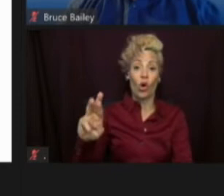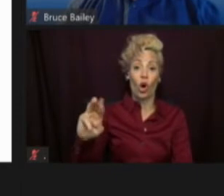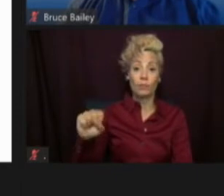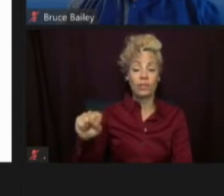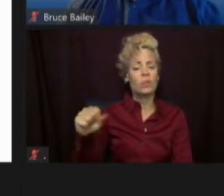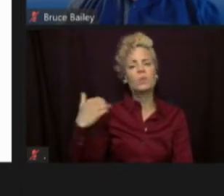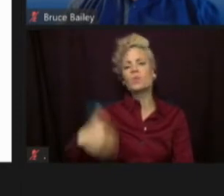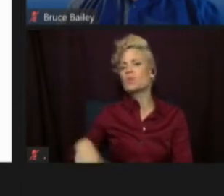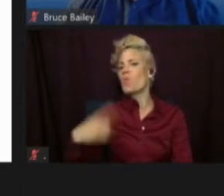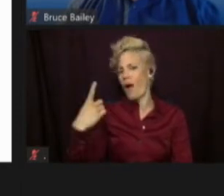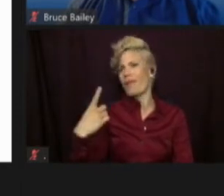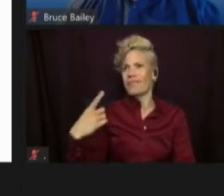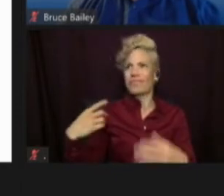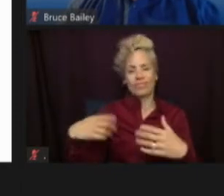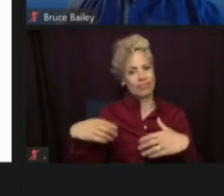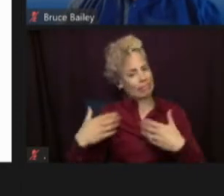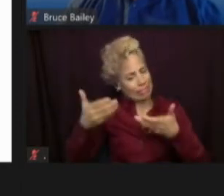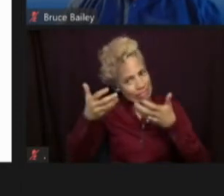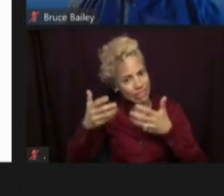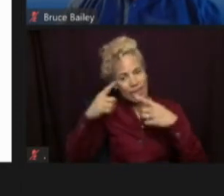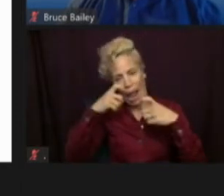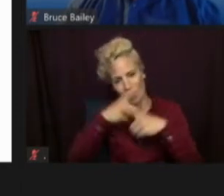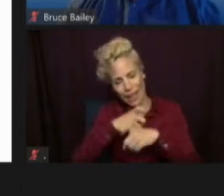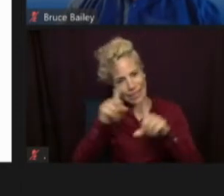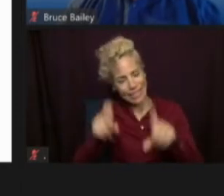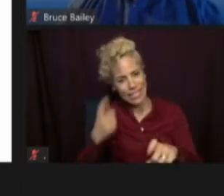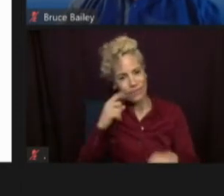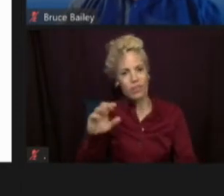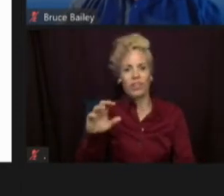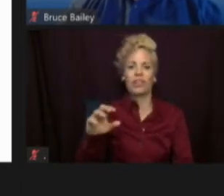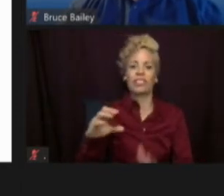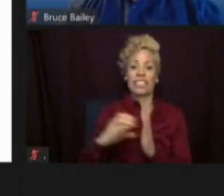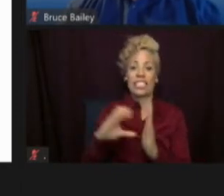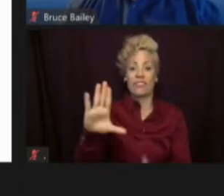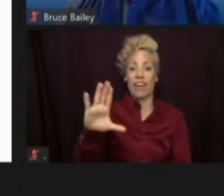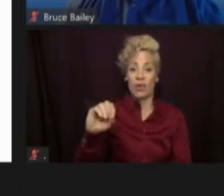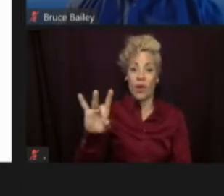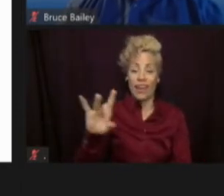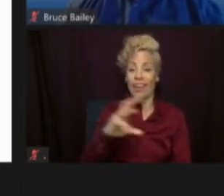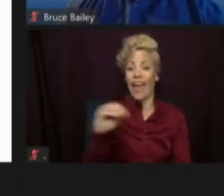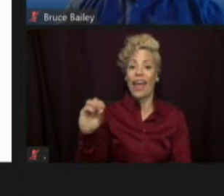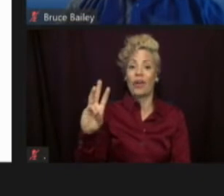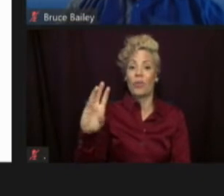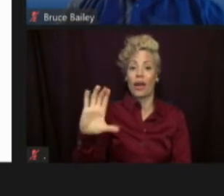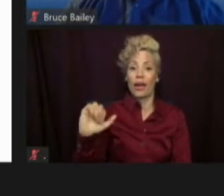for Section 508 and WCAG conformance, because there are so many applicable success criteria.